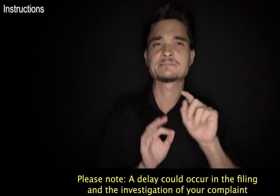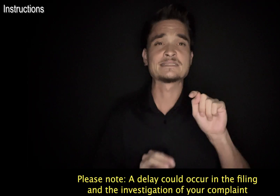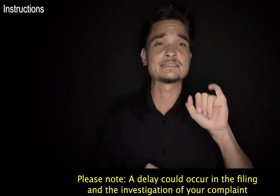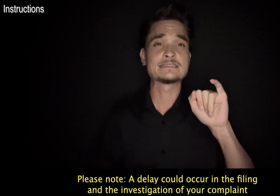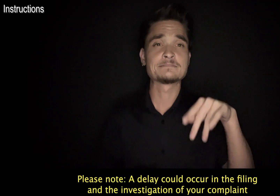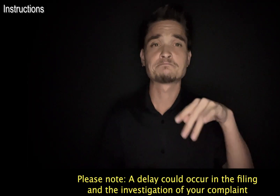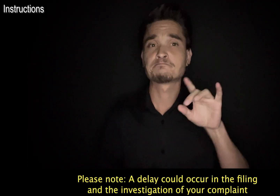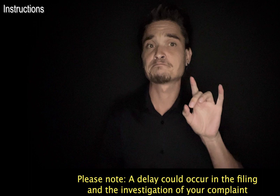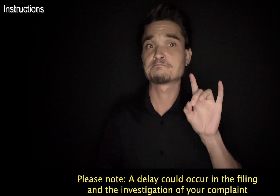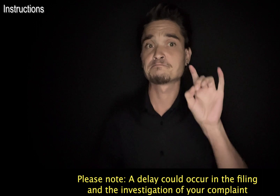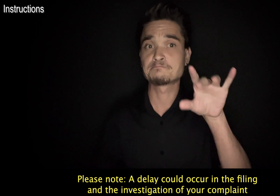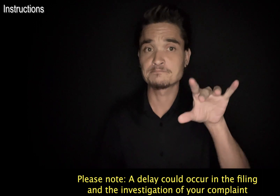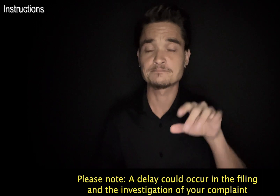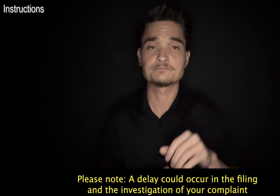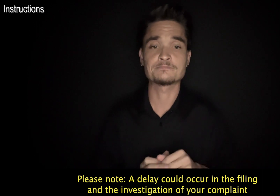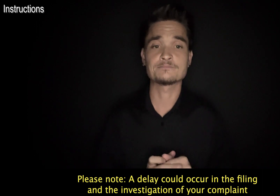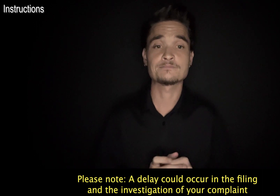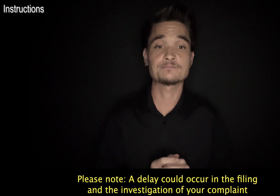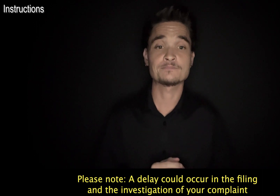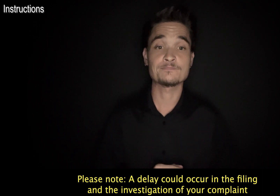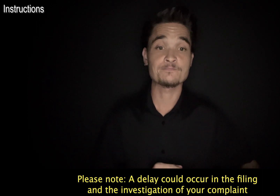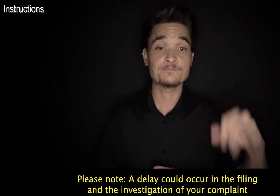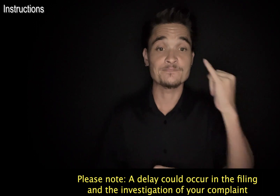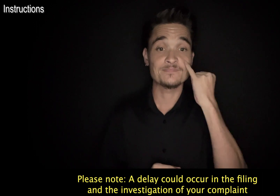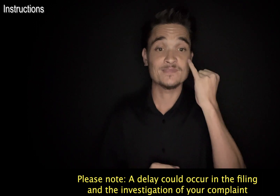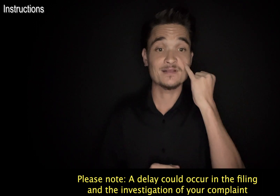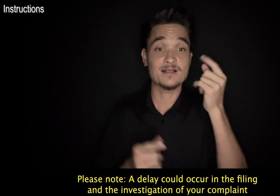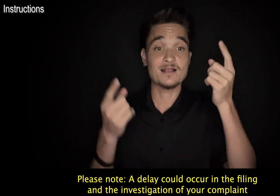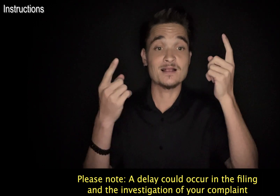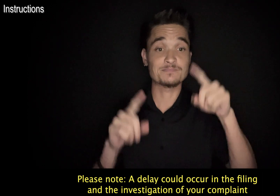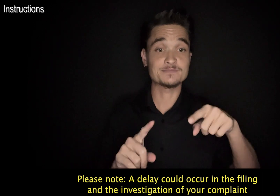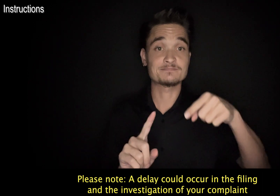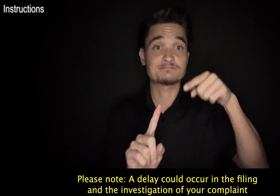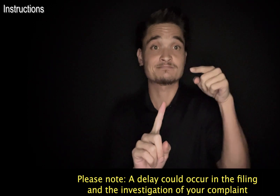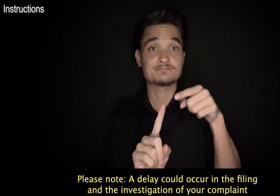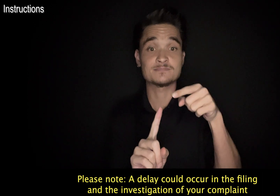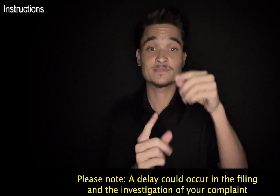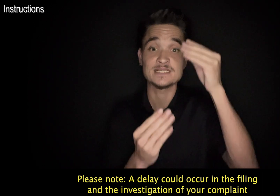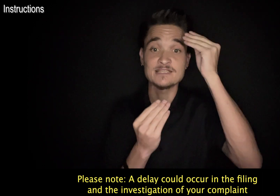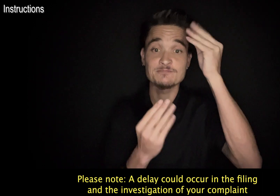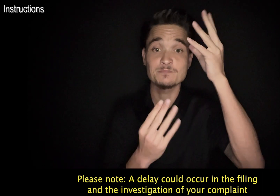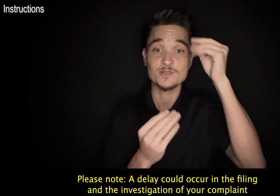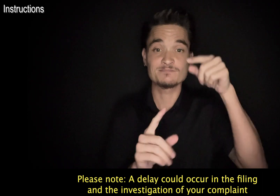Please note: A delay could occur in the filing and the investigation of your complaint